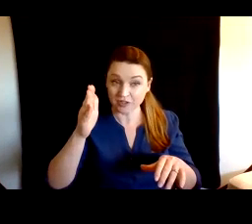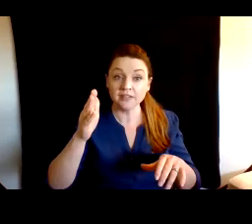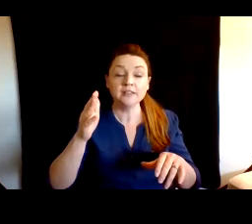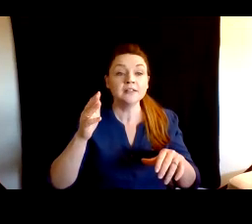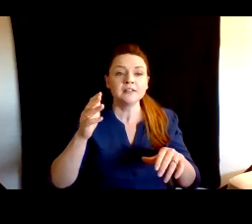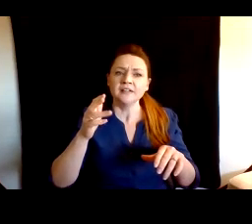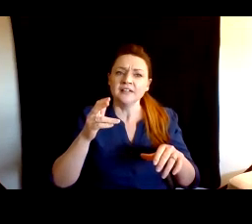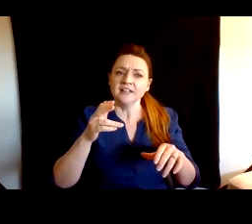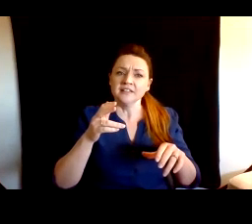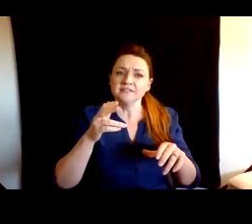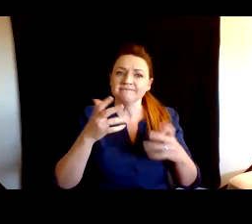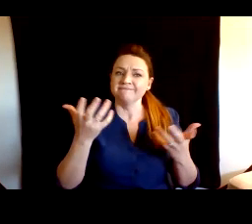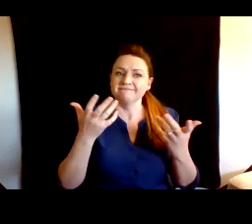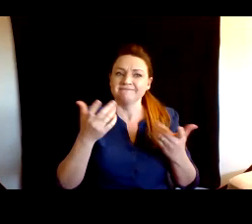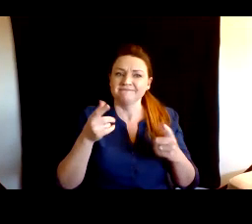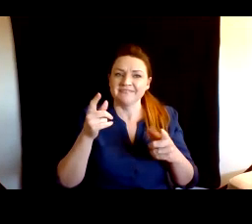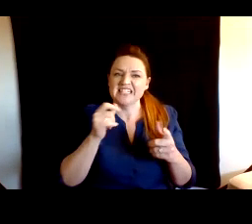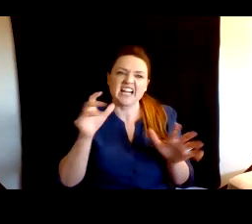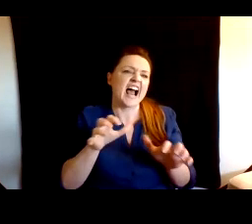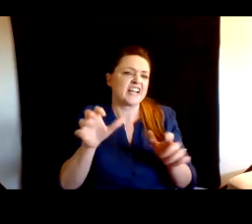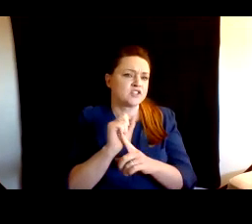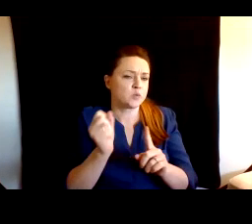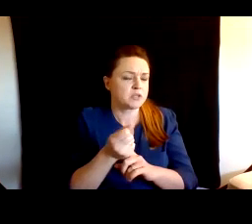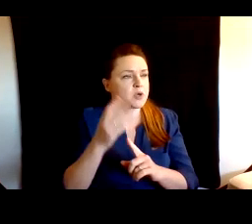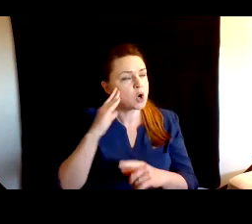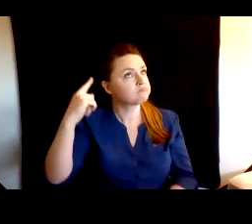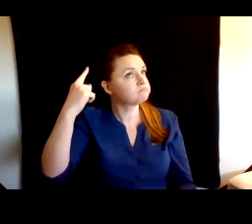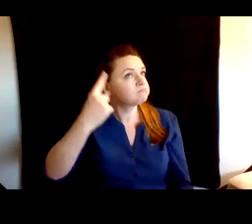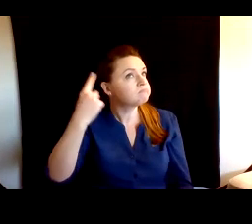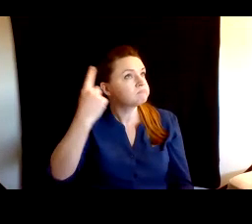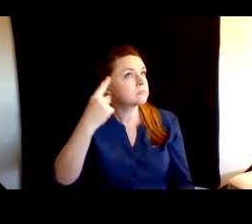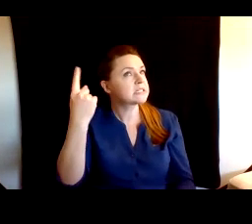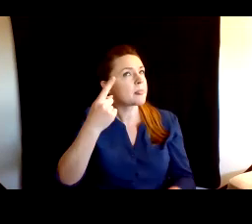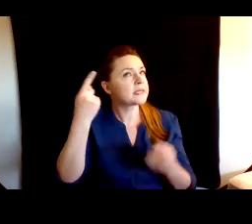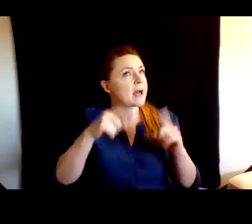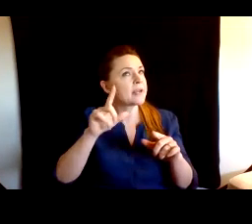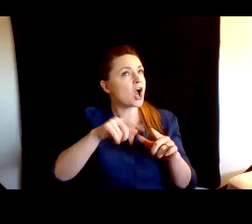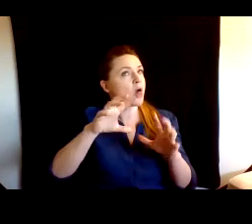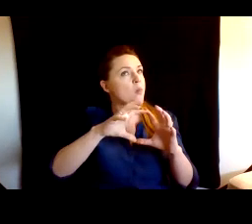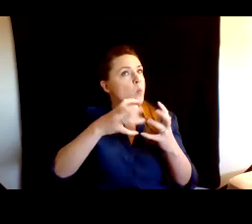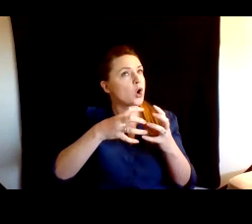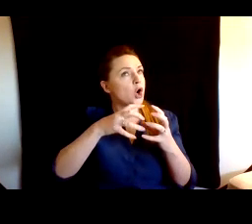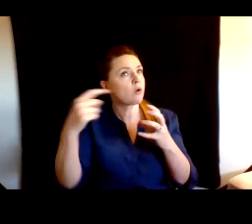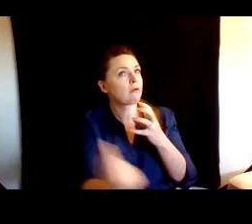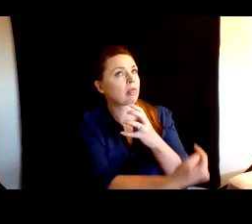It's not an active situation, but you know, hey, something is happening on the other side of the world. I think I may wanna prepare for that.